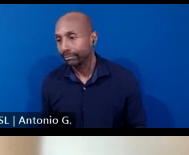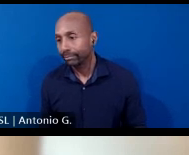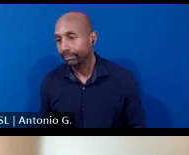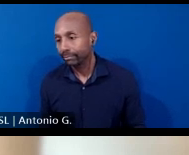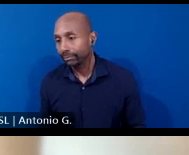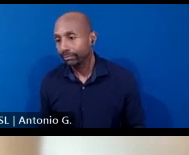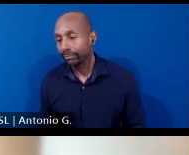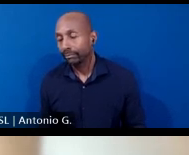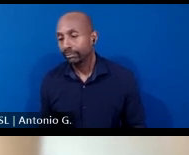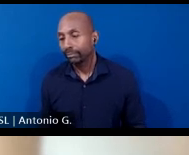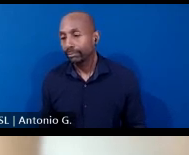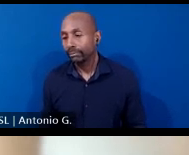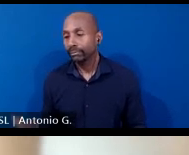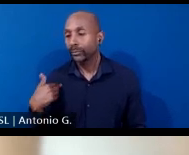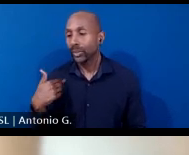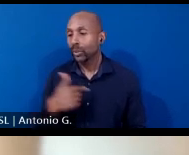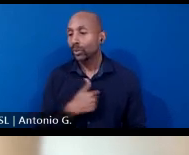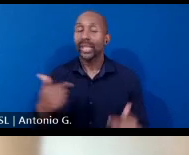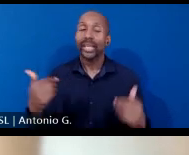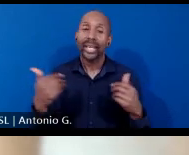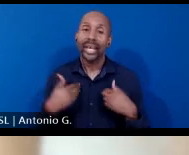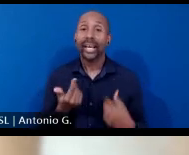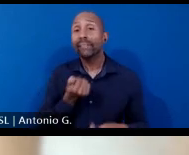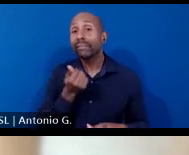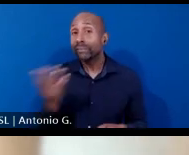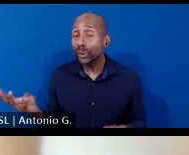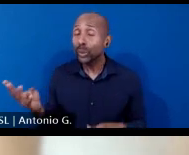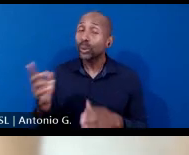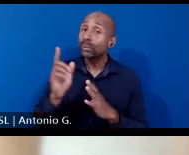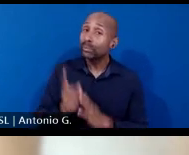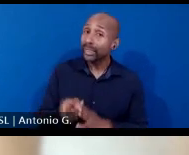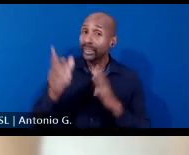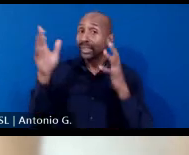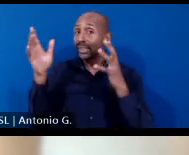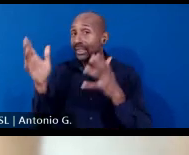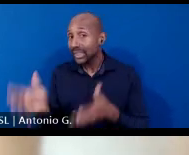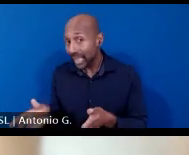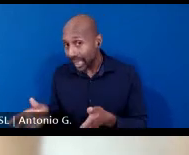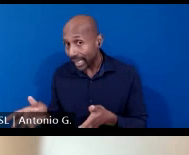We have a few minutes left, so I want to, you know, take this